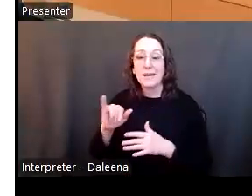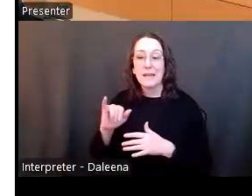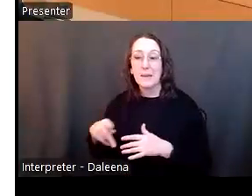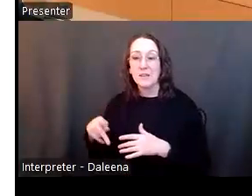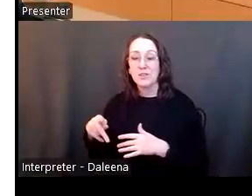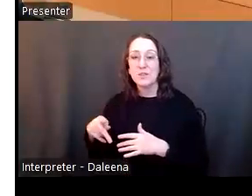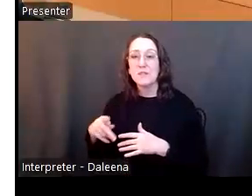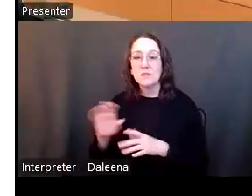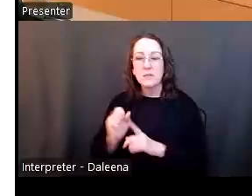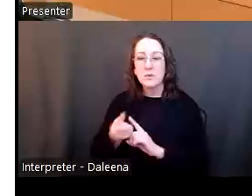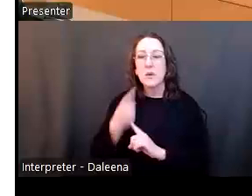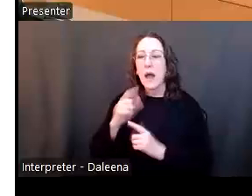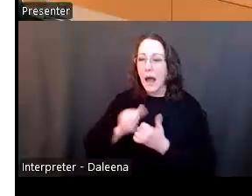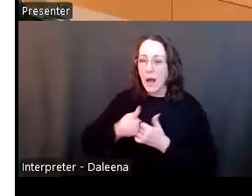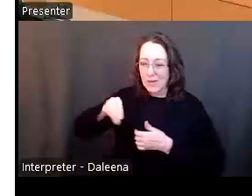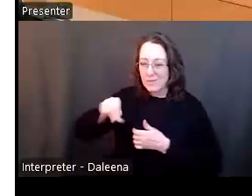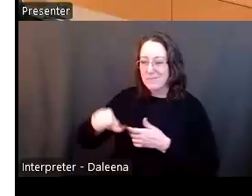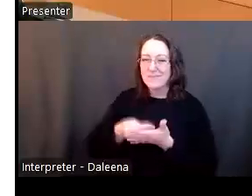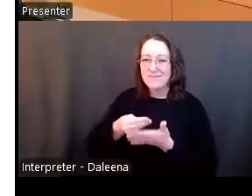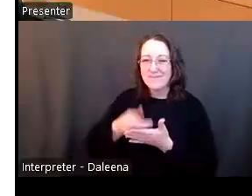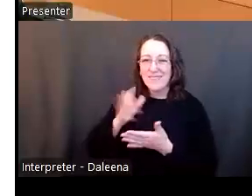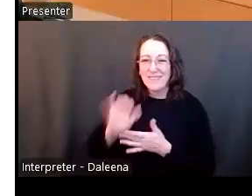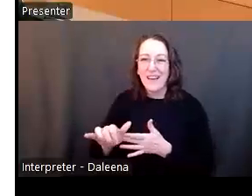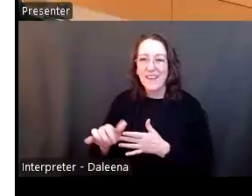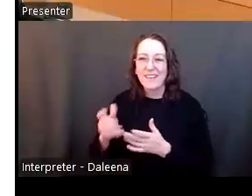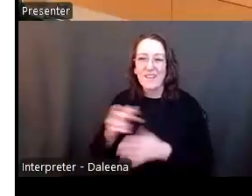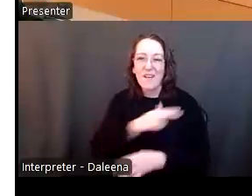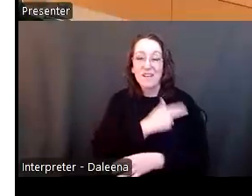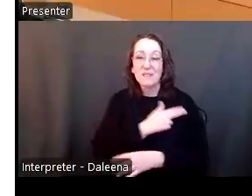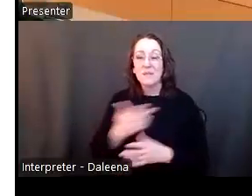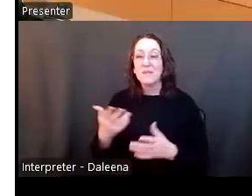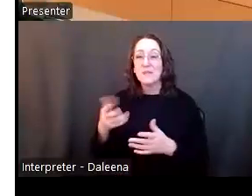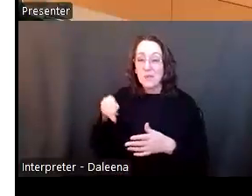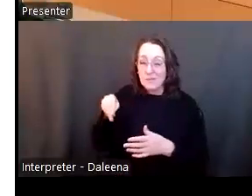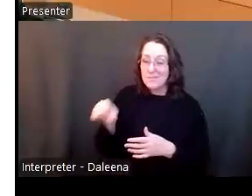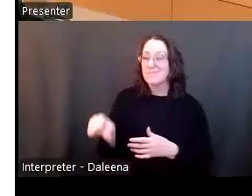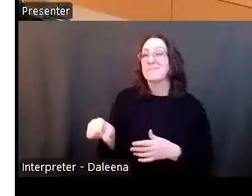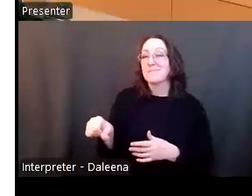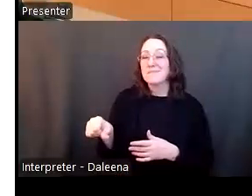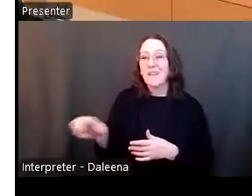always how do we fund these things and um getting our hospital to pay for another body is always